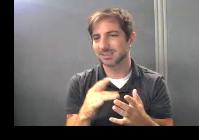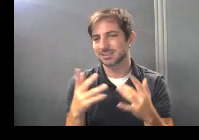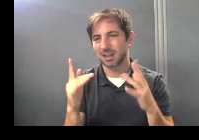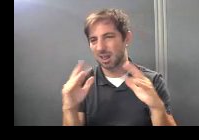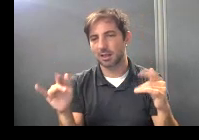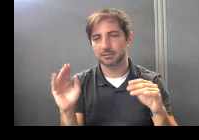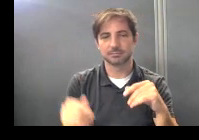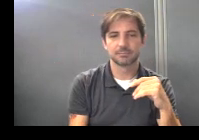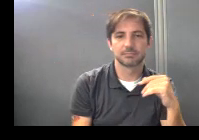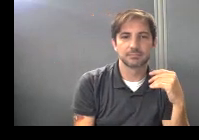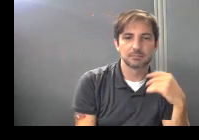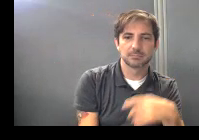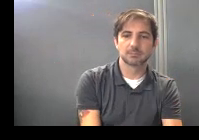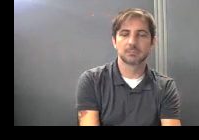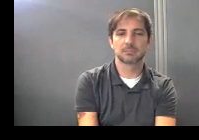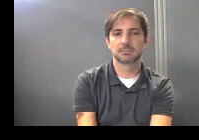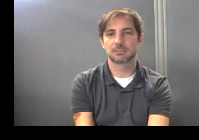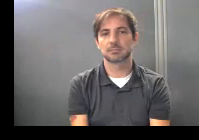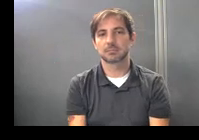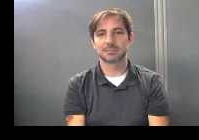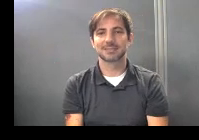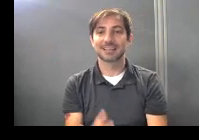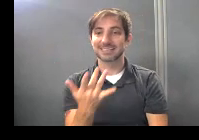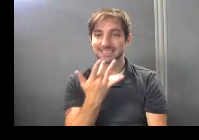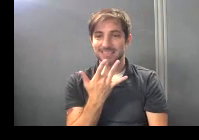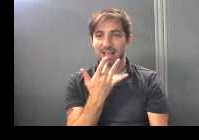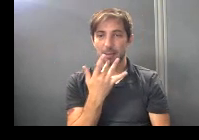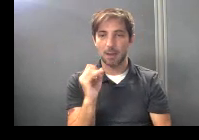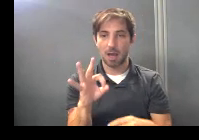SO THE TYPES OF ACCESSIBILITY, WE GET INTO THAT BRIEFLY.